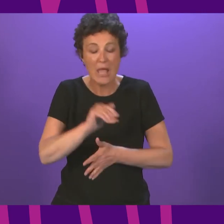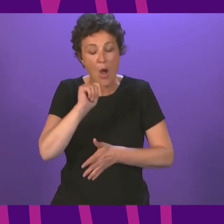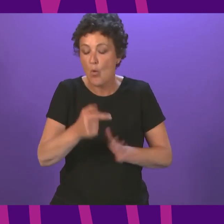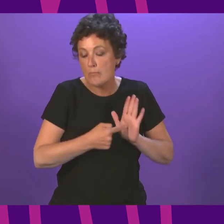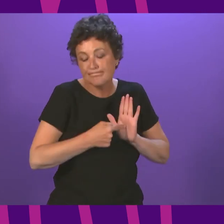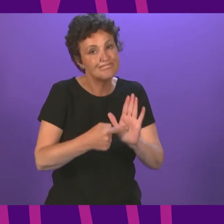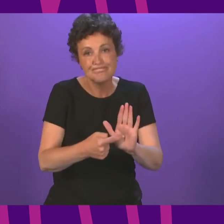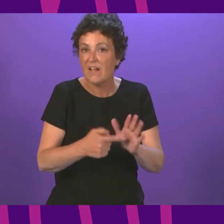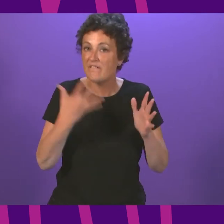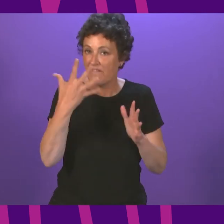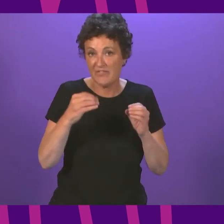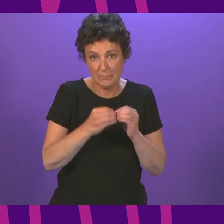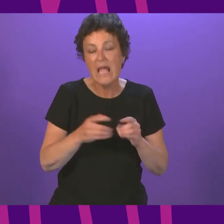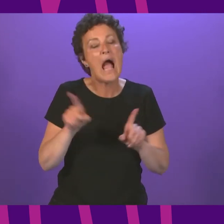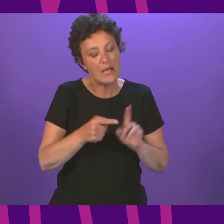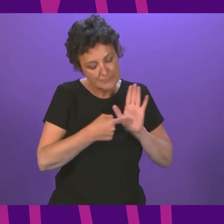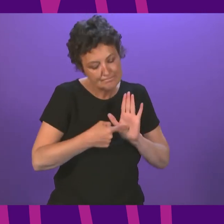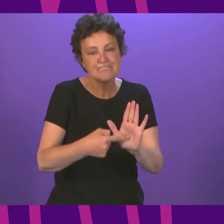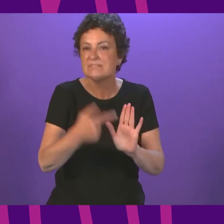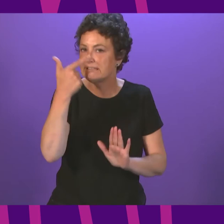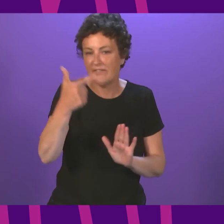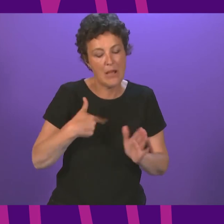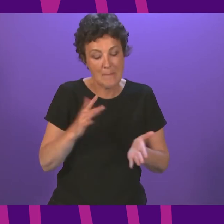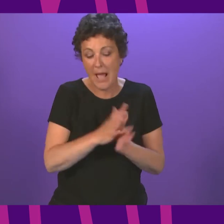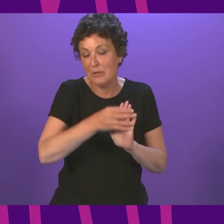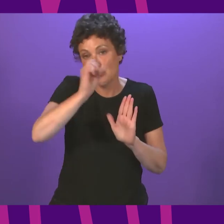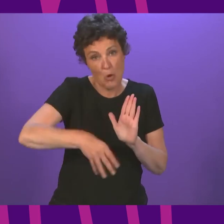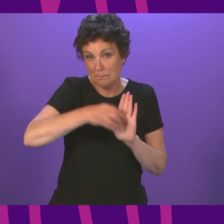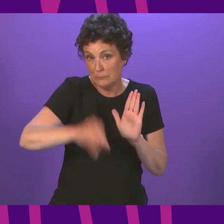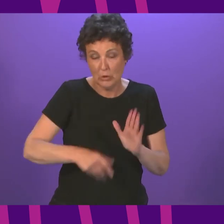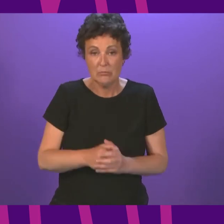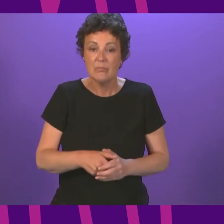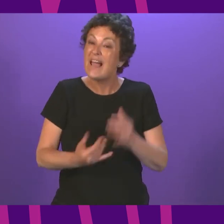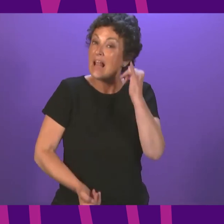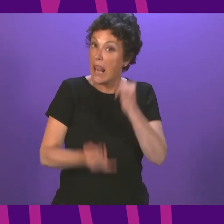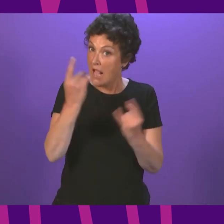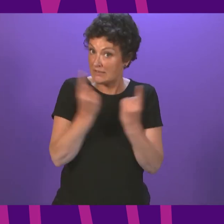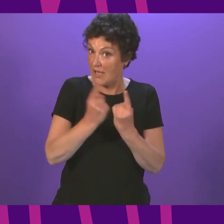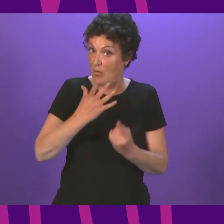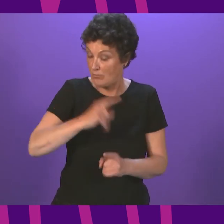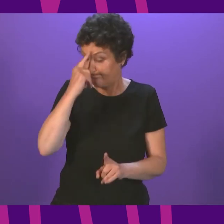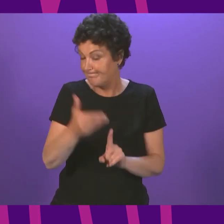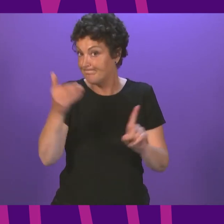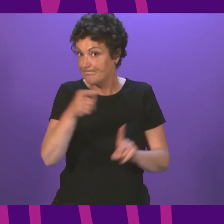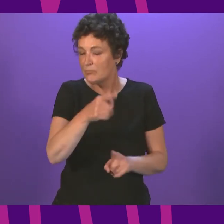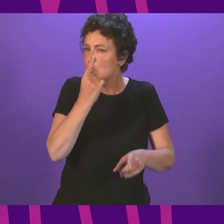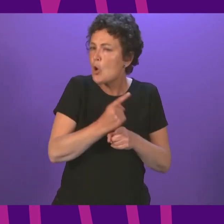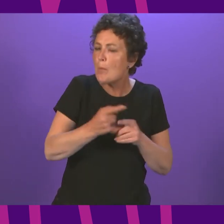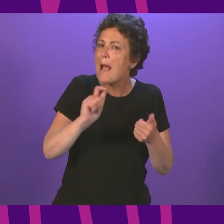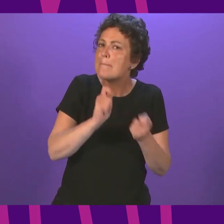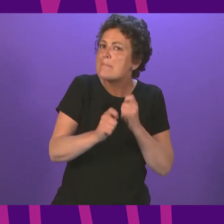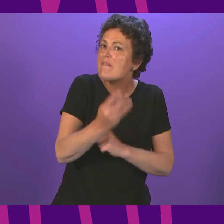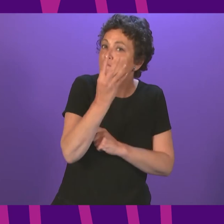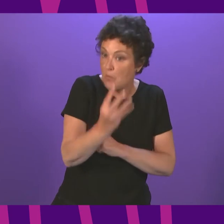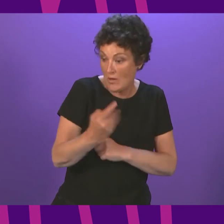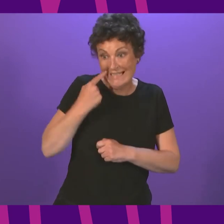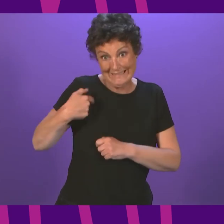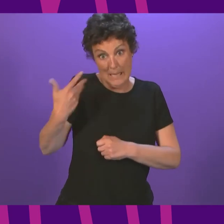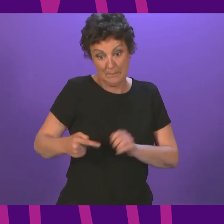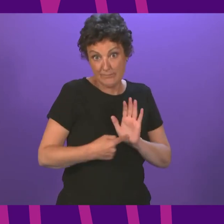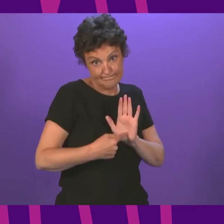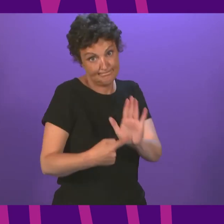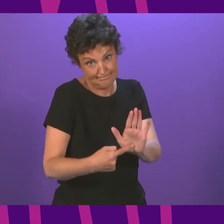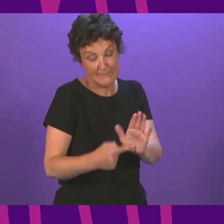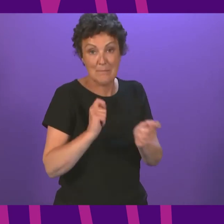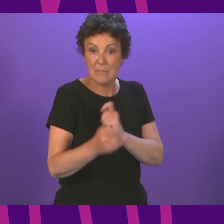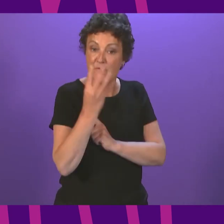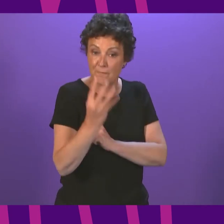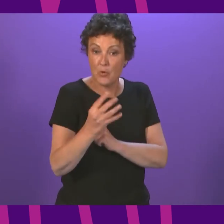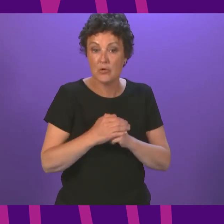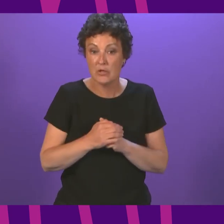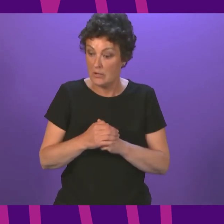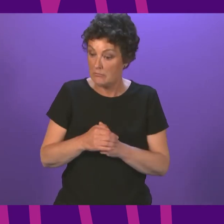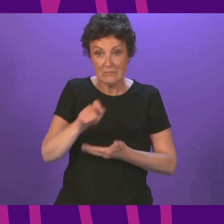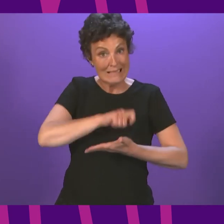I acknowledge what the cabinet secretary said on amendment 4, which I moved yesterday. The